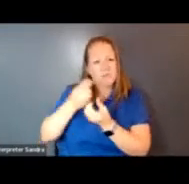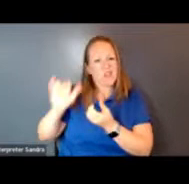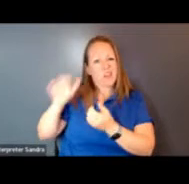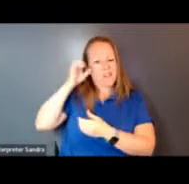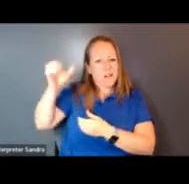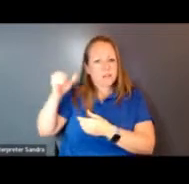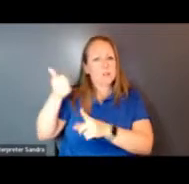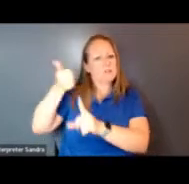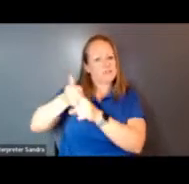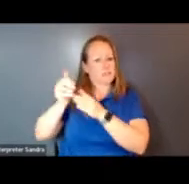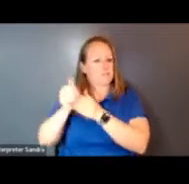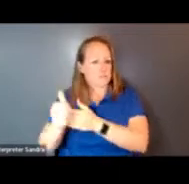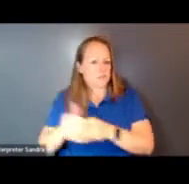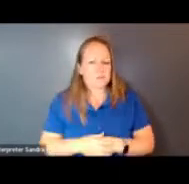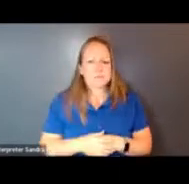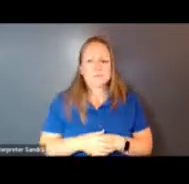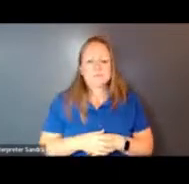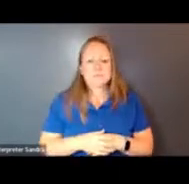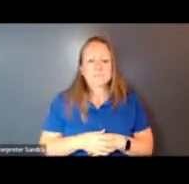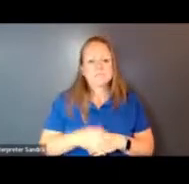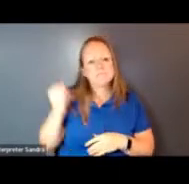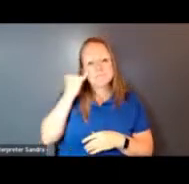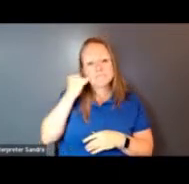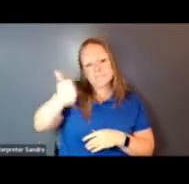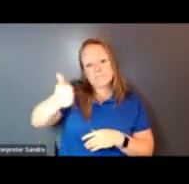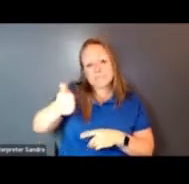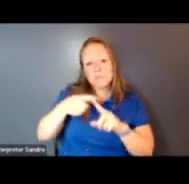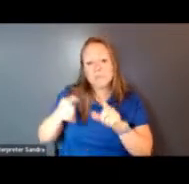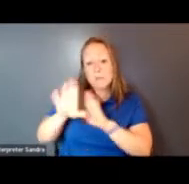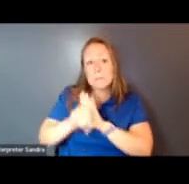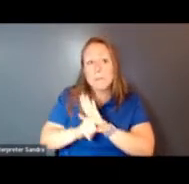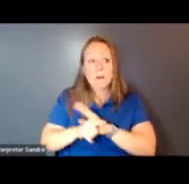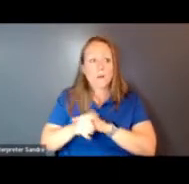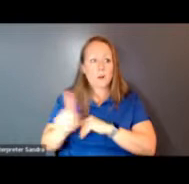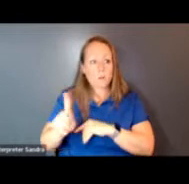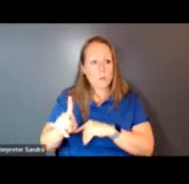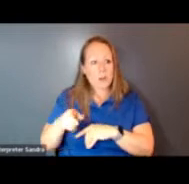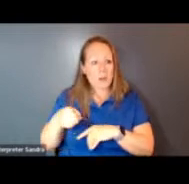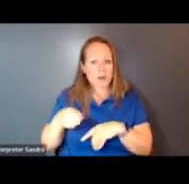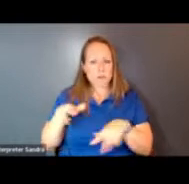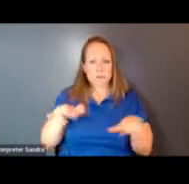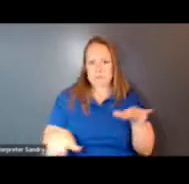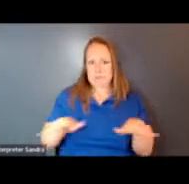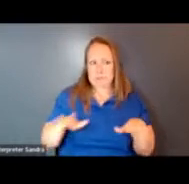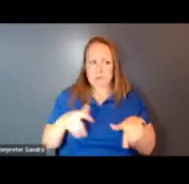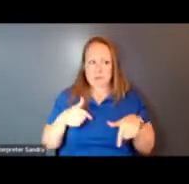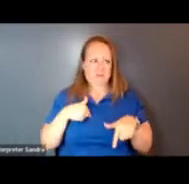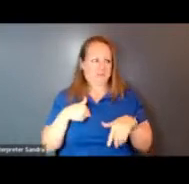is, if you are from a background where you're not comfortable with the idea of self direction of somebody being in charge of